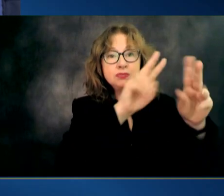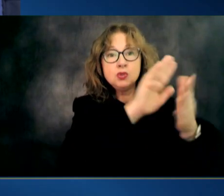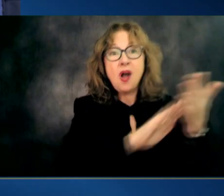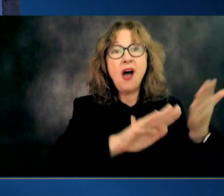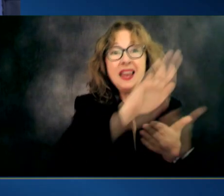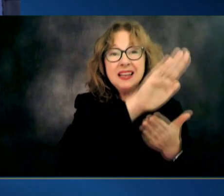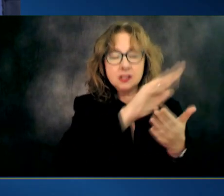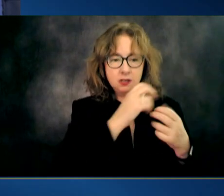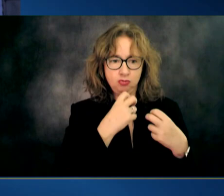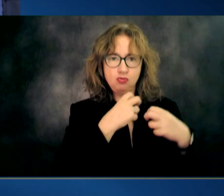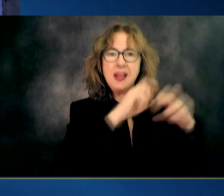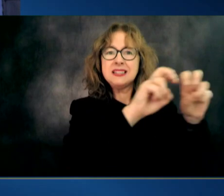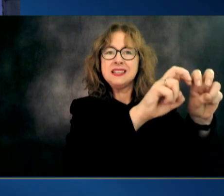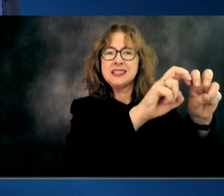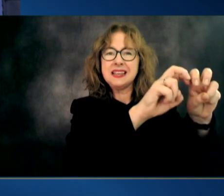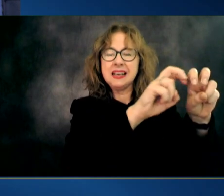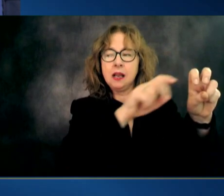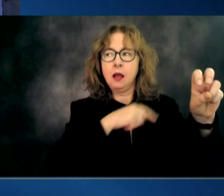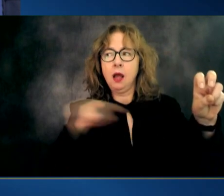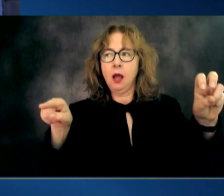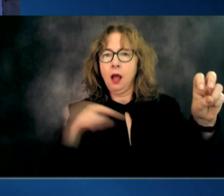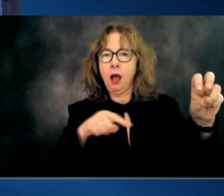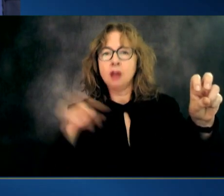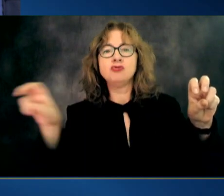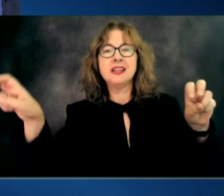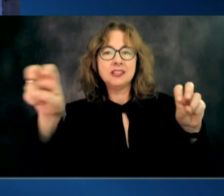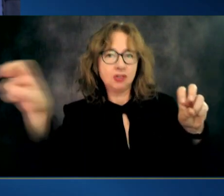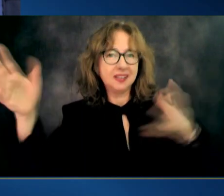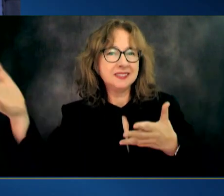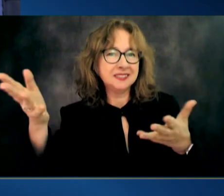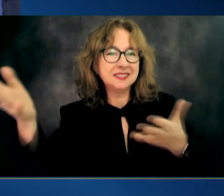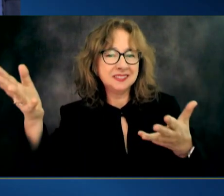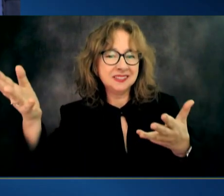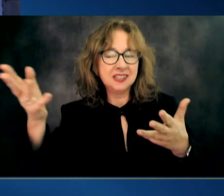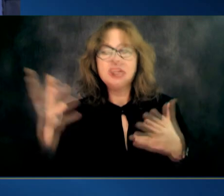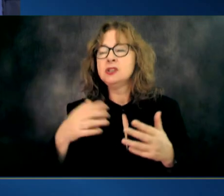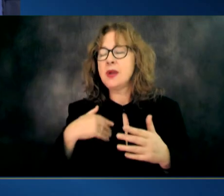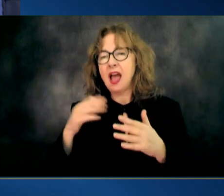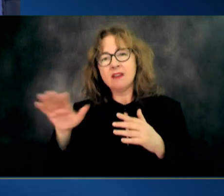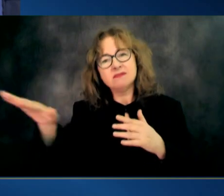with each other. And so, we have a network of providers. We have a network of CBO plans and